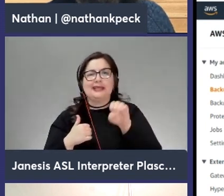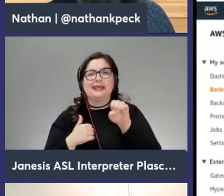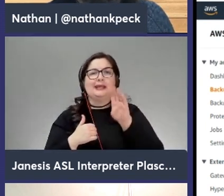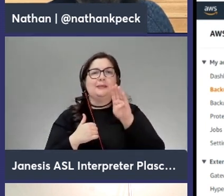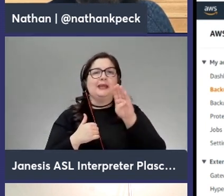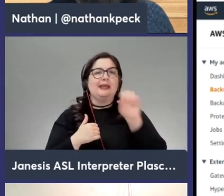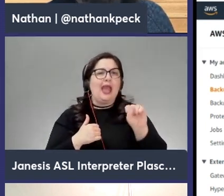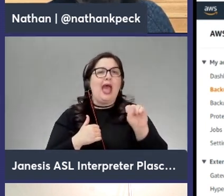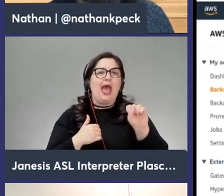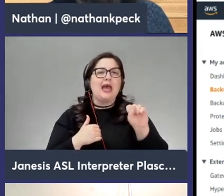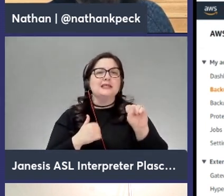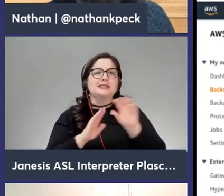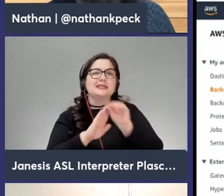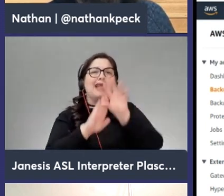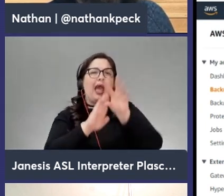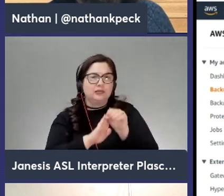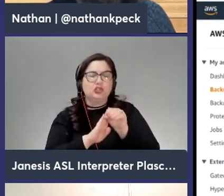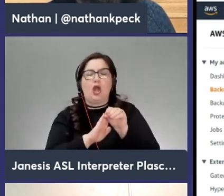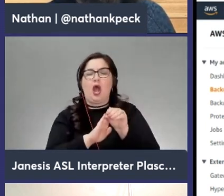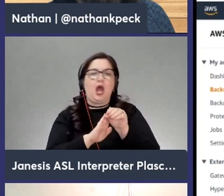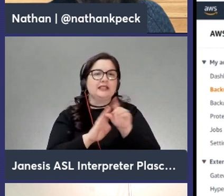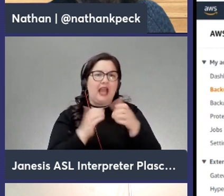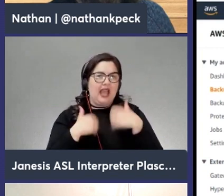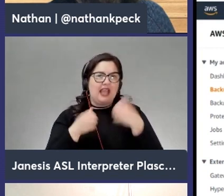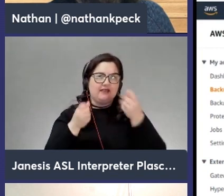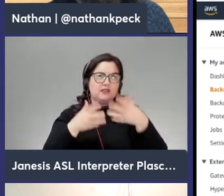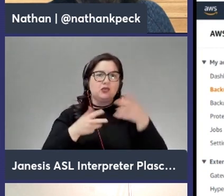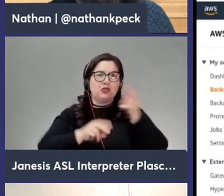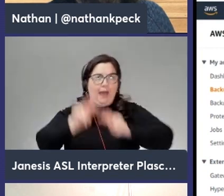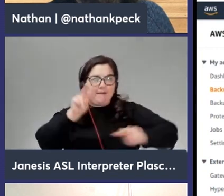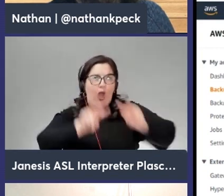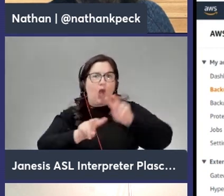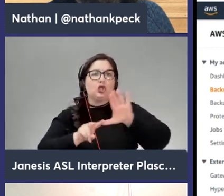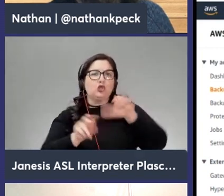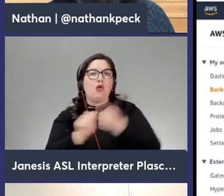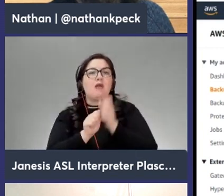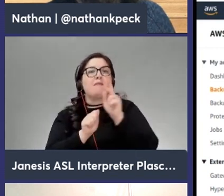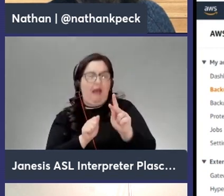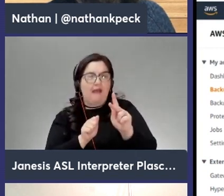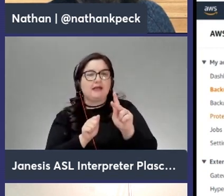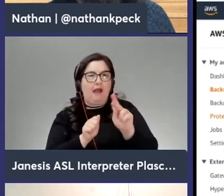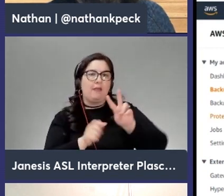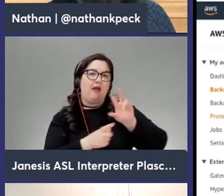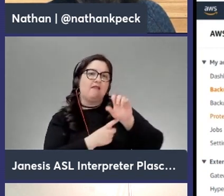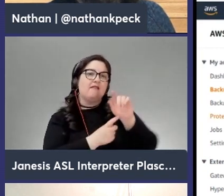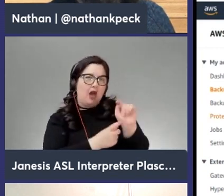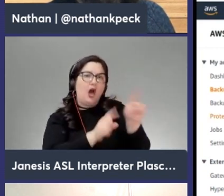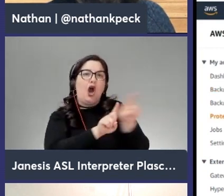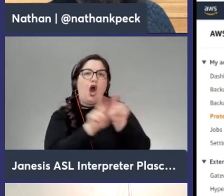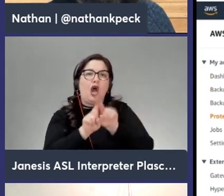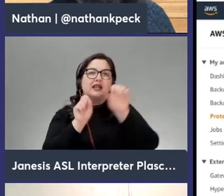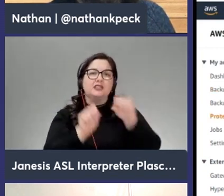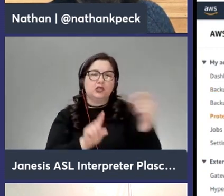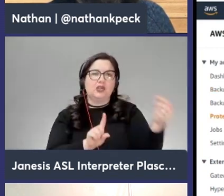So the backup, so you can monitor your backups in your backup vault. You can also go to protected resources